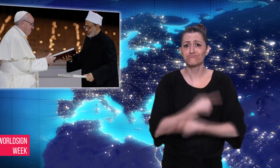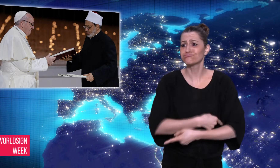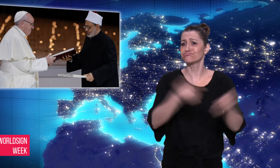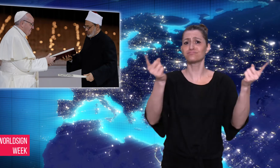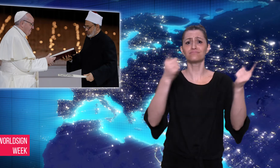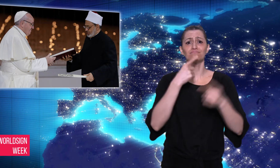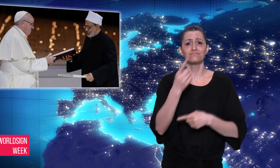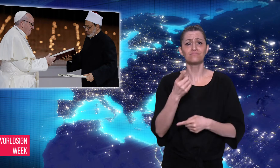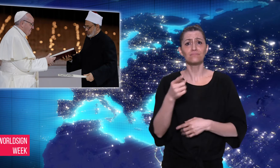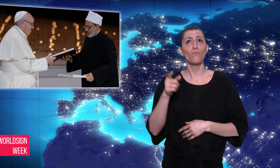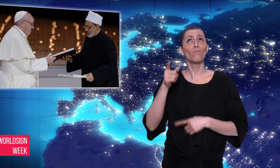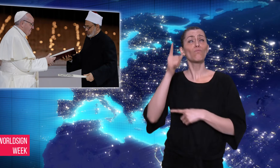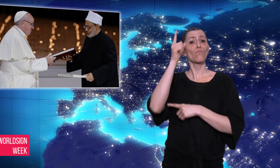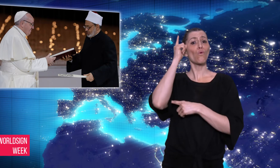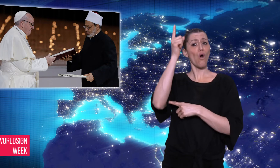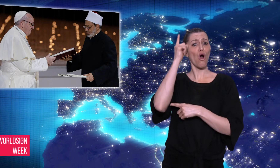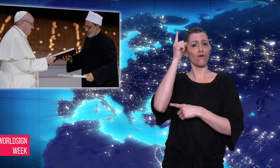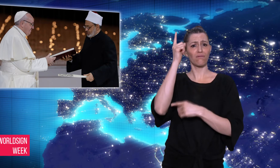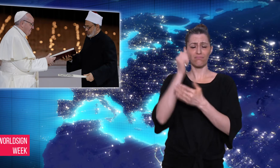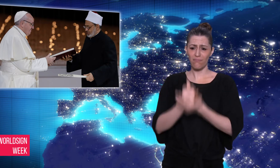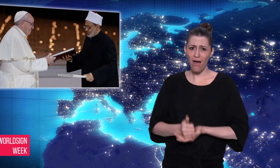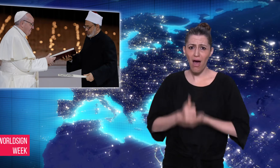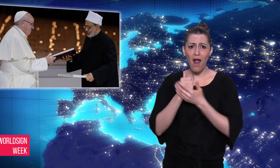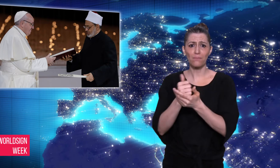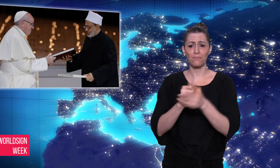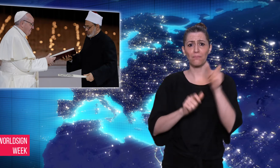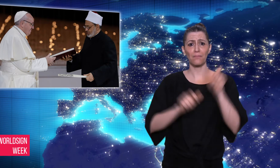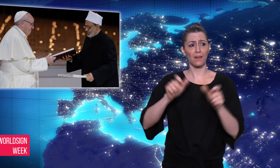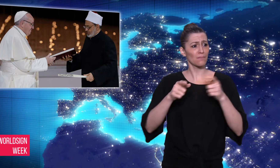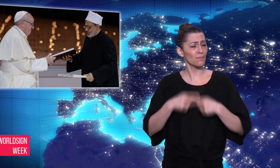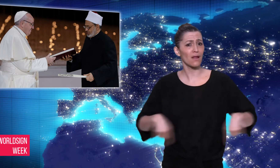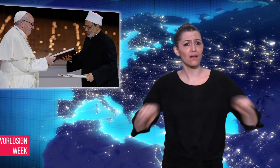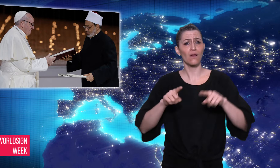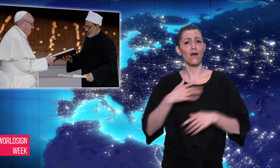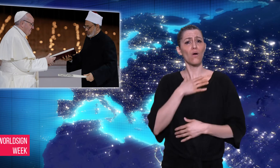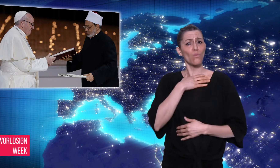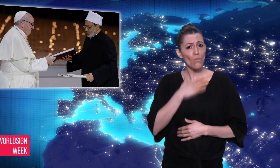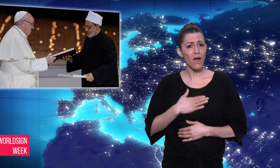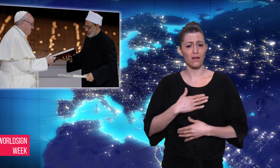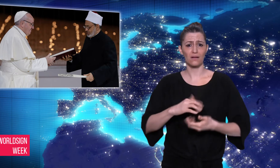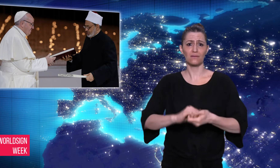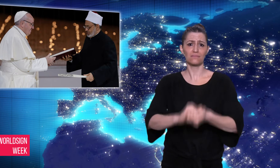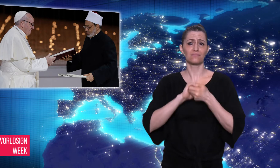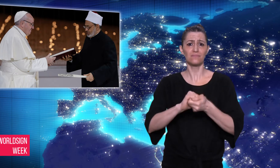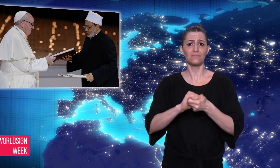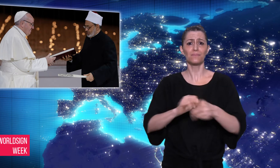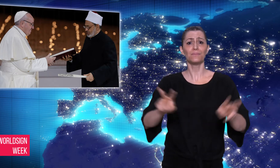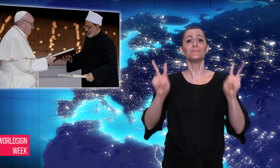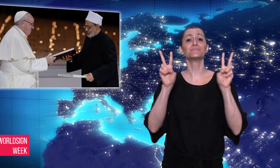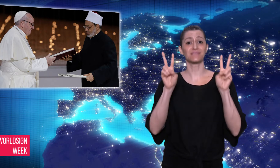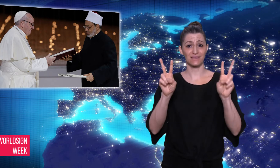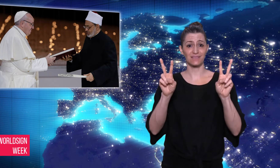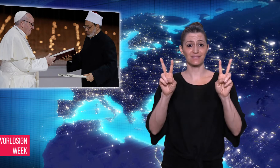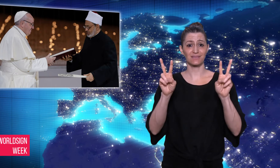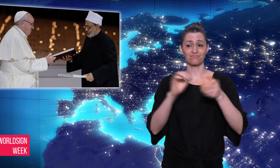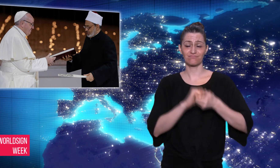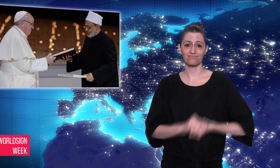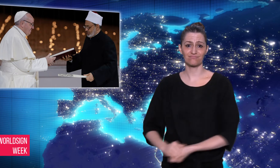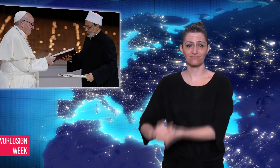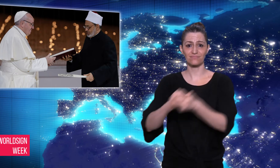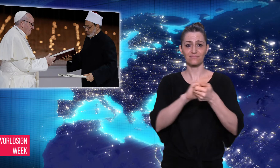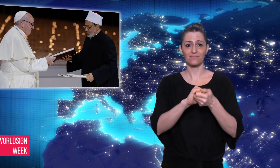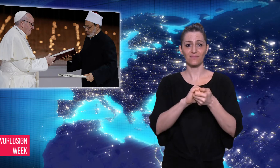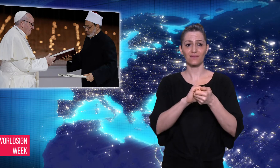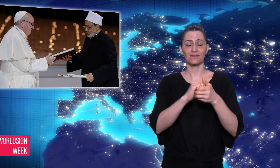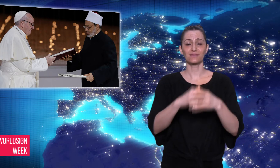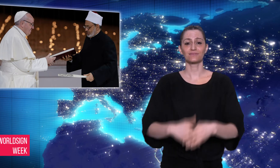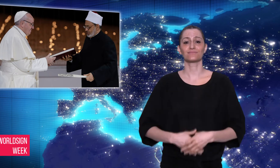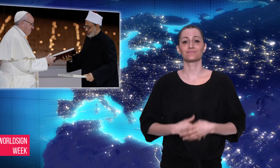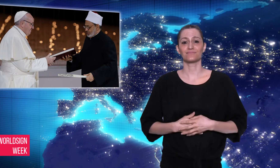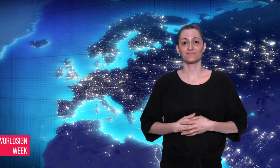“God is with those who seek peace.”